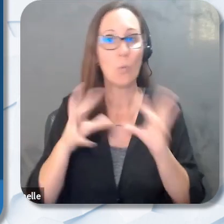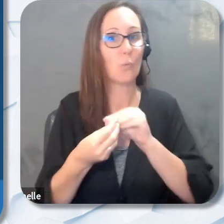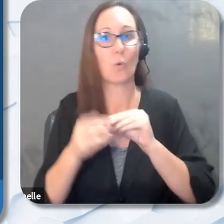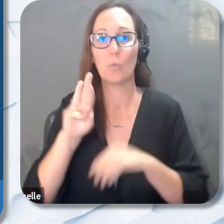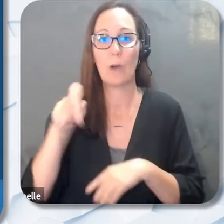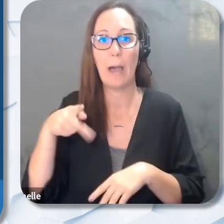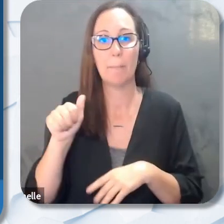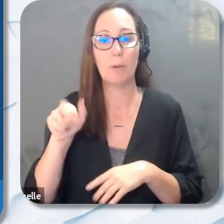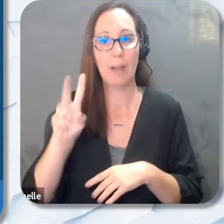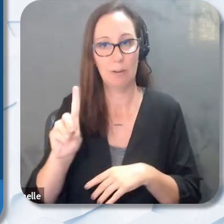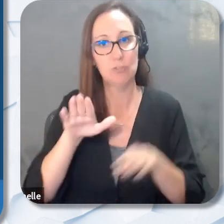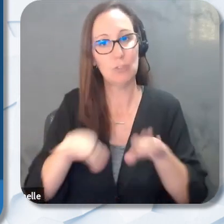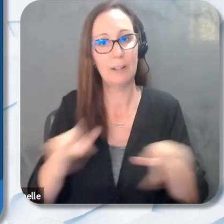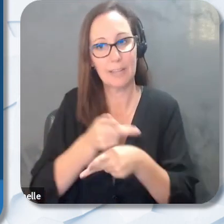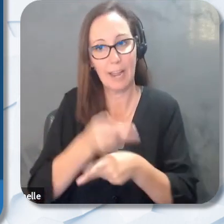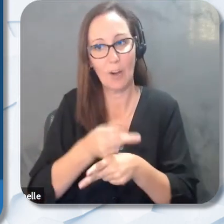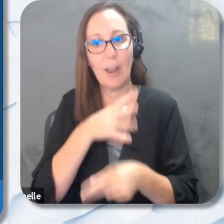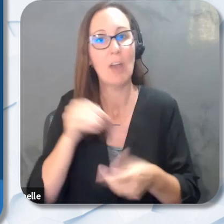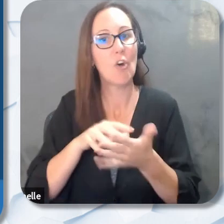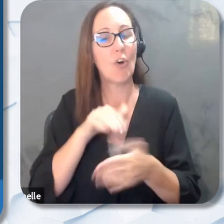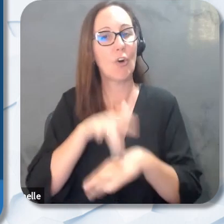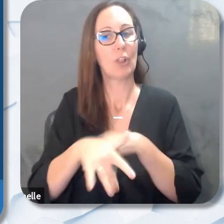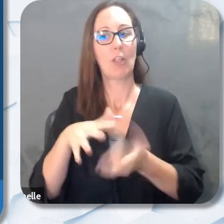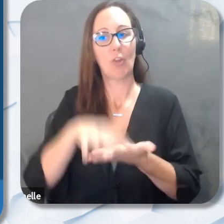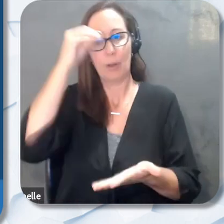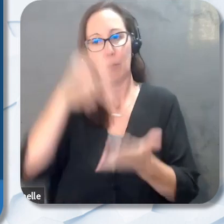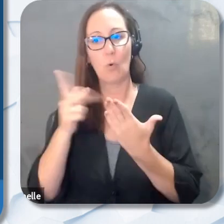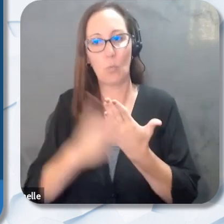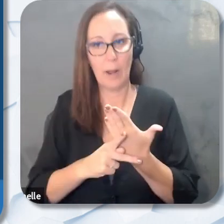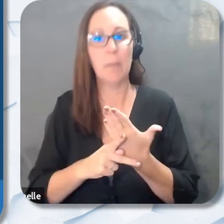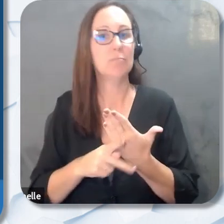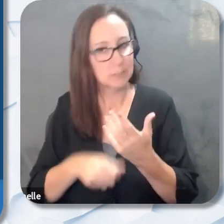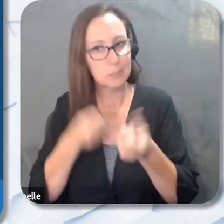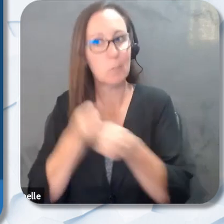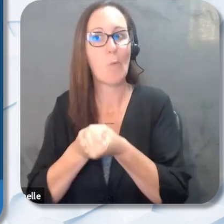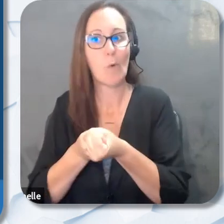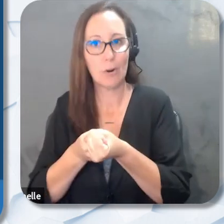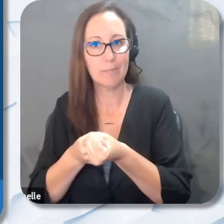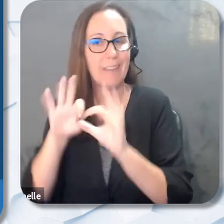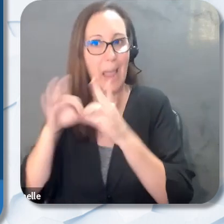and early learning programs necessary to support our working families, while also providing rich